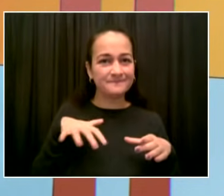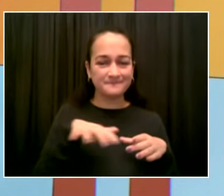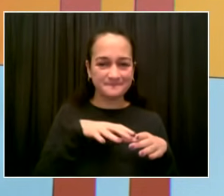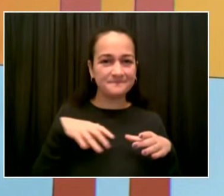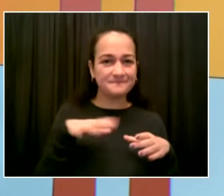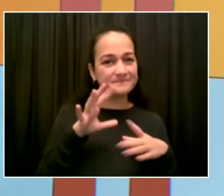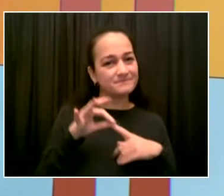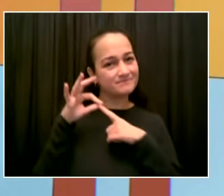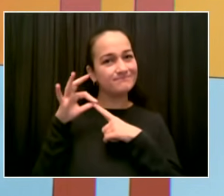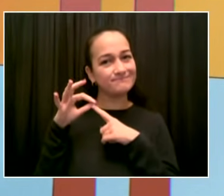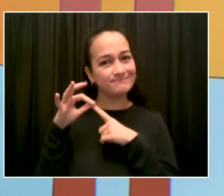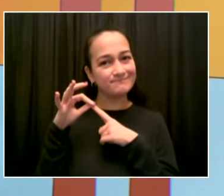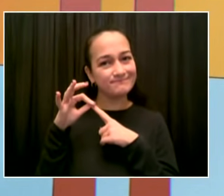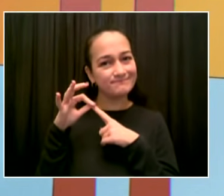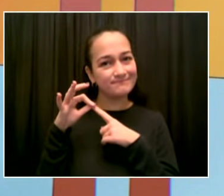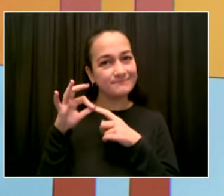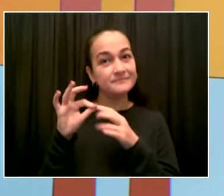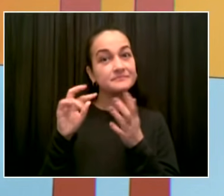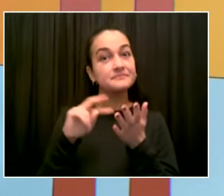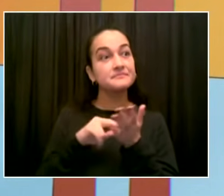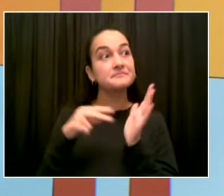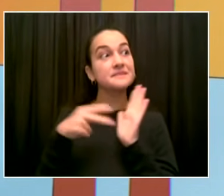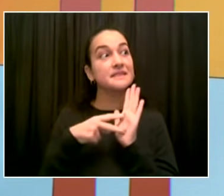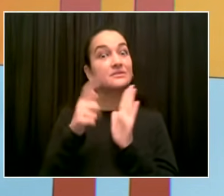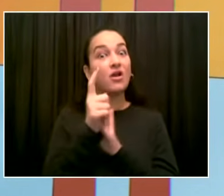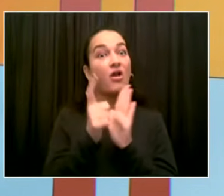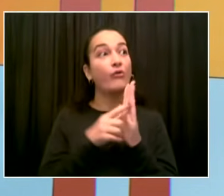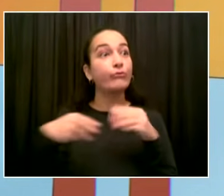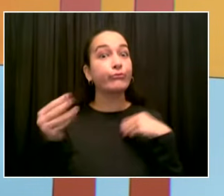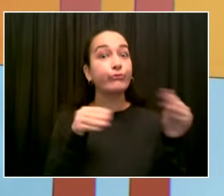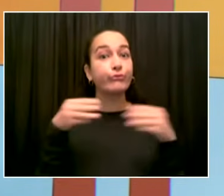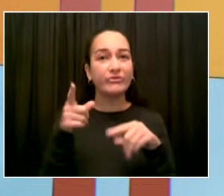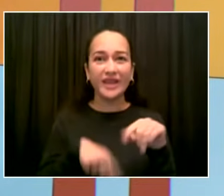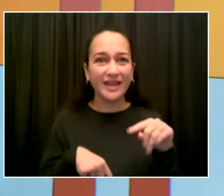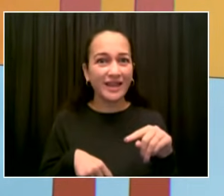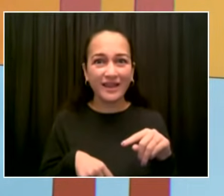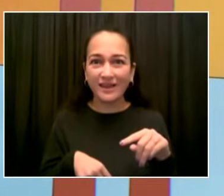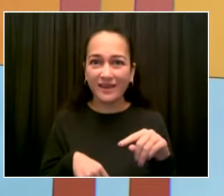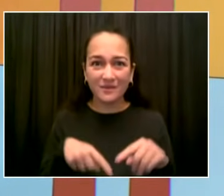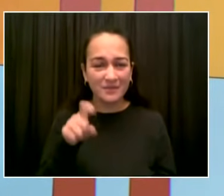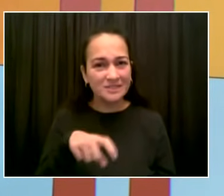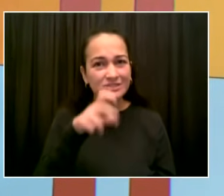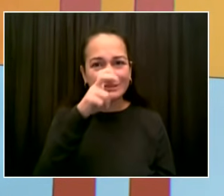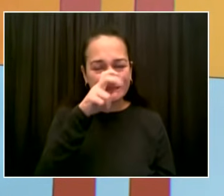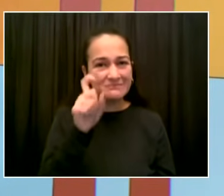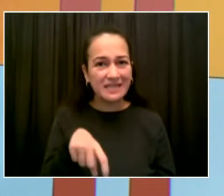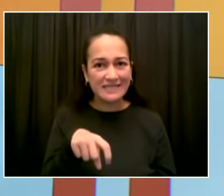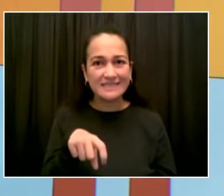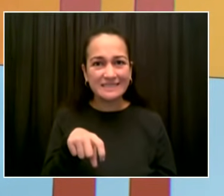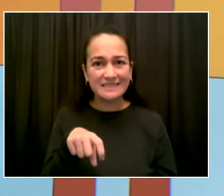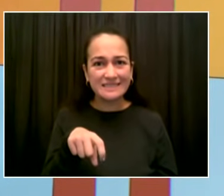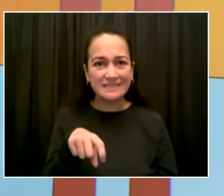ARE ALL IN CONSTANT ROPXIMITY TO WHEN WE ARE WALKING AROUND IN THIS UNIQUELY